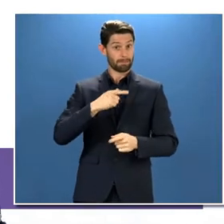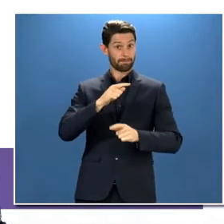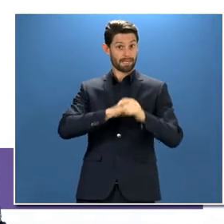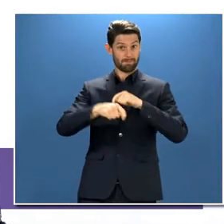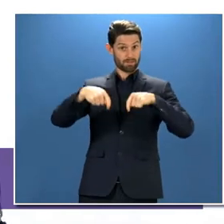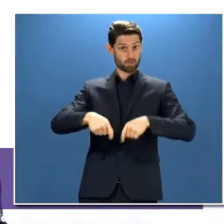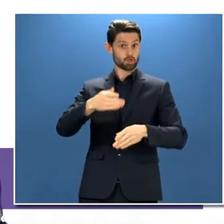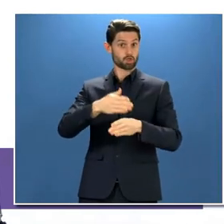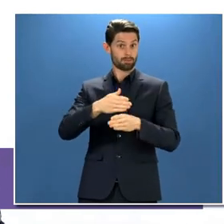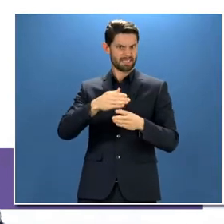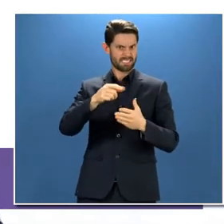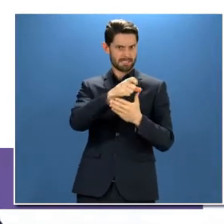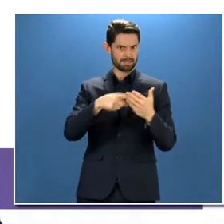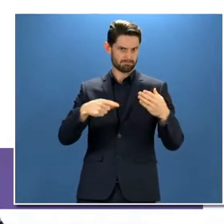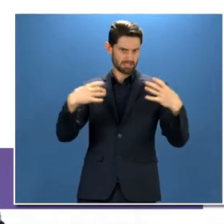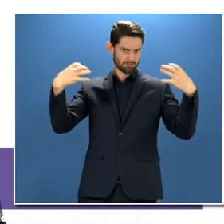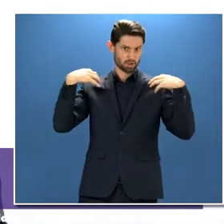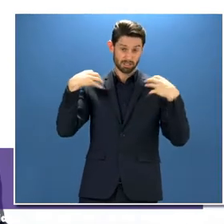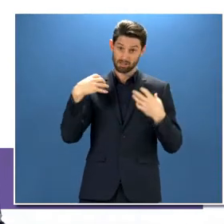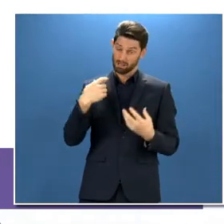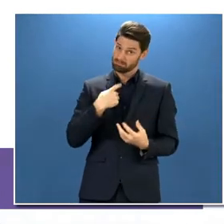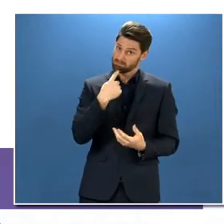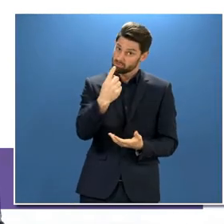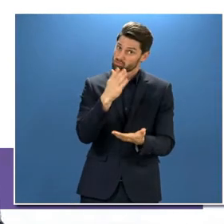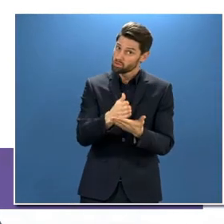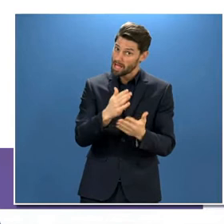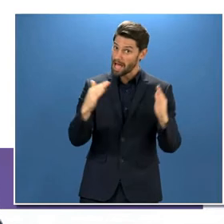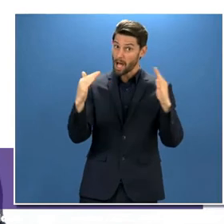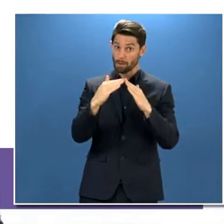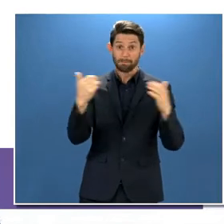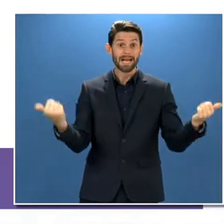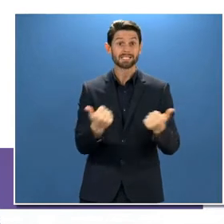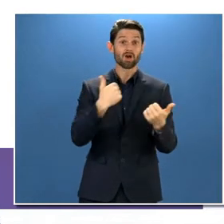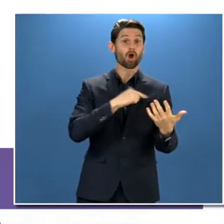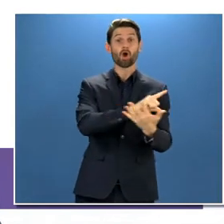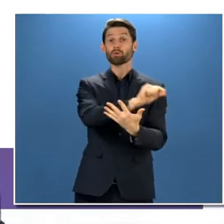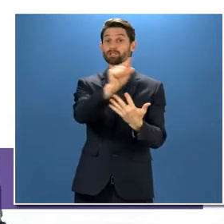were incredibly limited. A person with disability may want to live in a particular location because